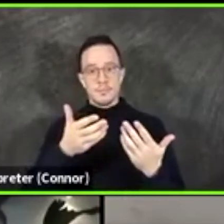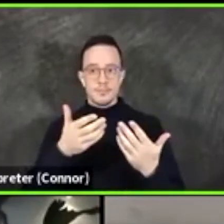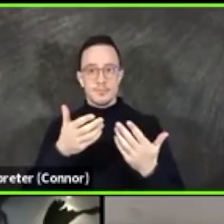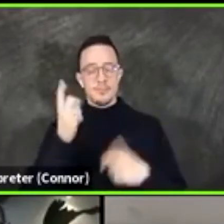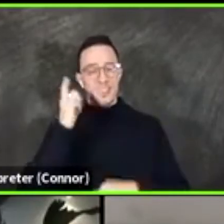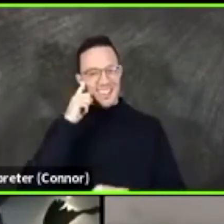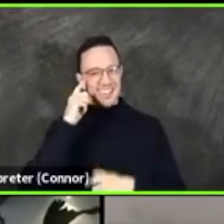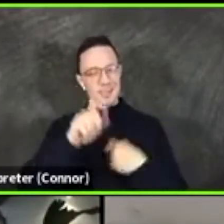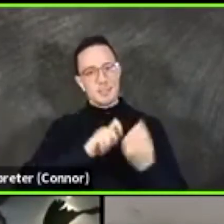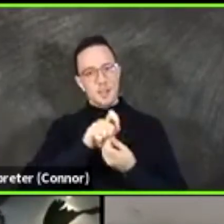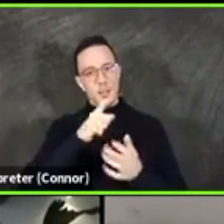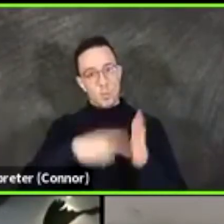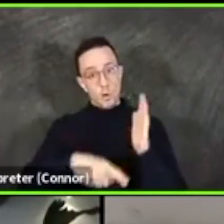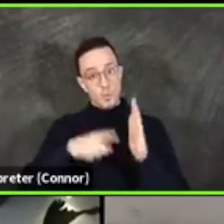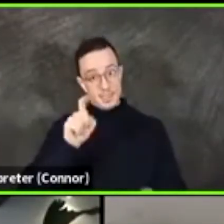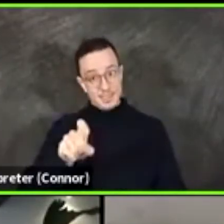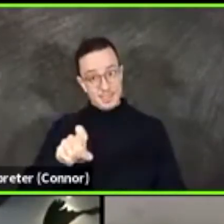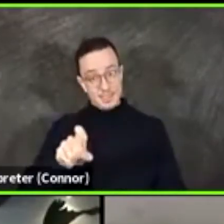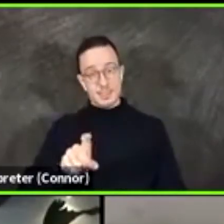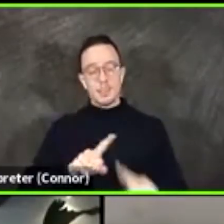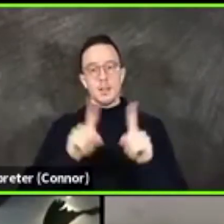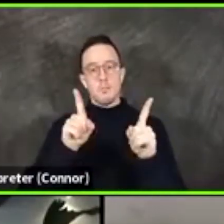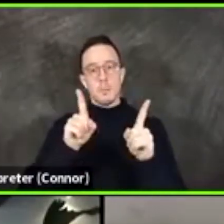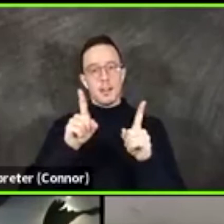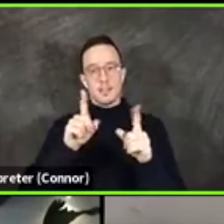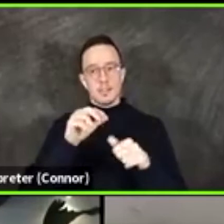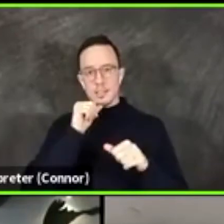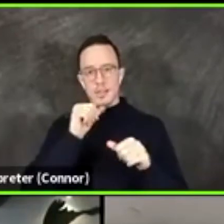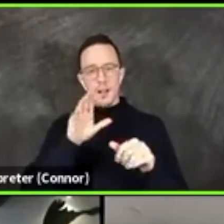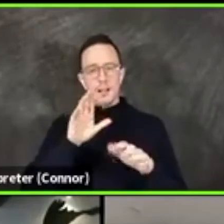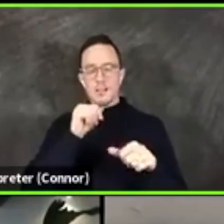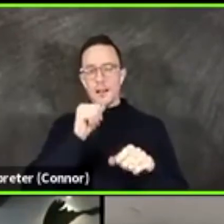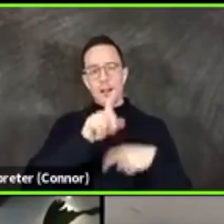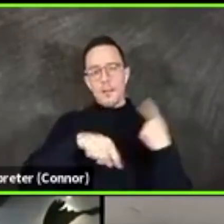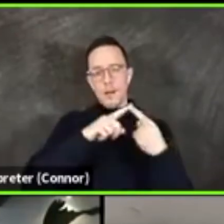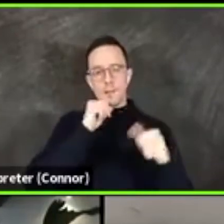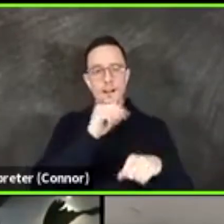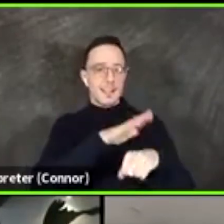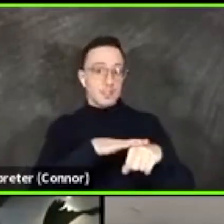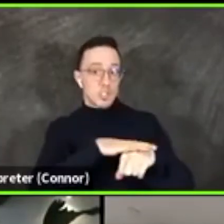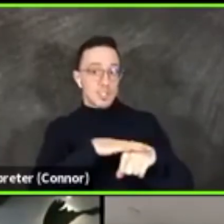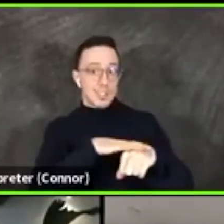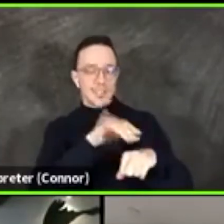WE NEED TO BE NOT DOING, BUT THINKING IN WAYS, OF, YOU KNOW, PUSHING A -- PUSHING THE PRACTICE,